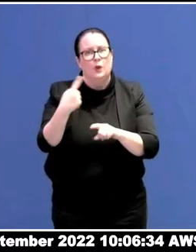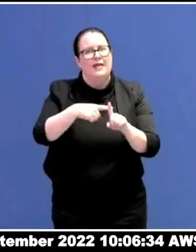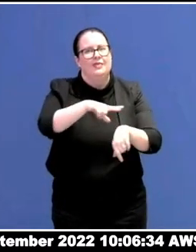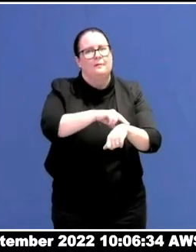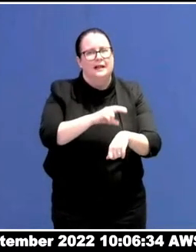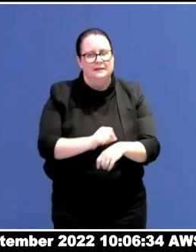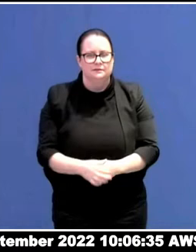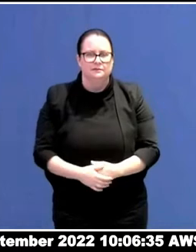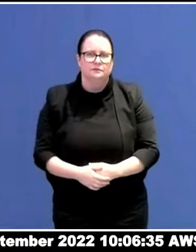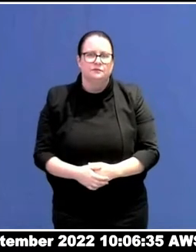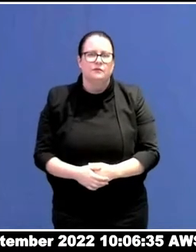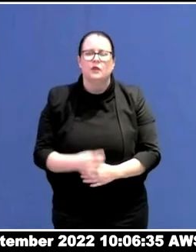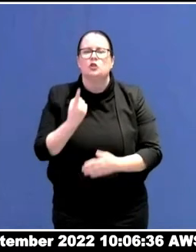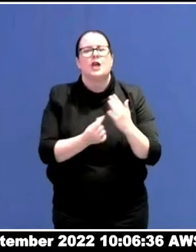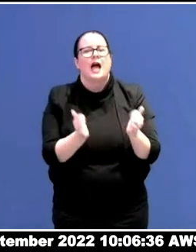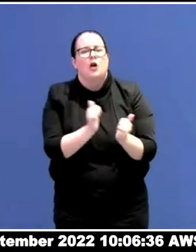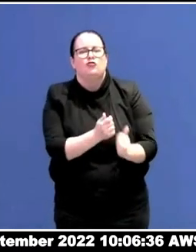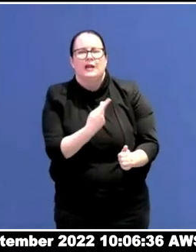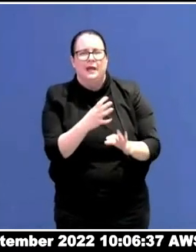That was more unofficial, initially.